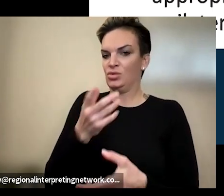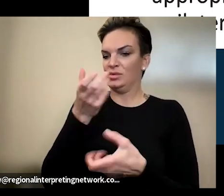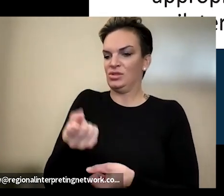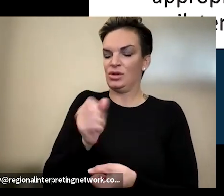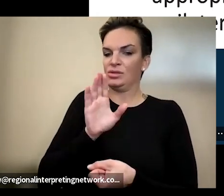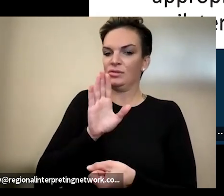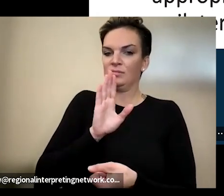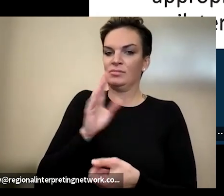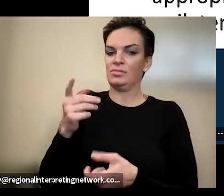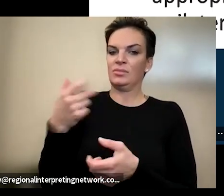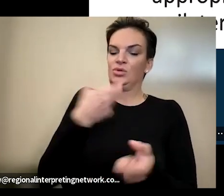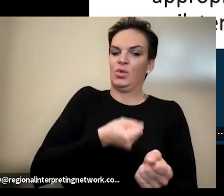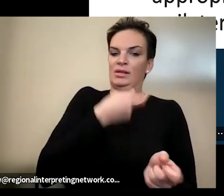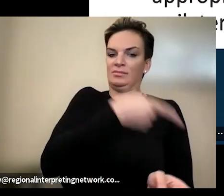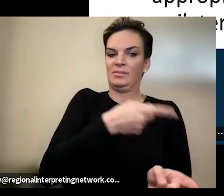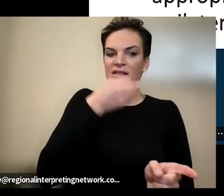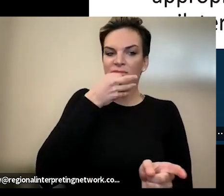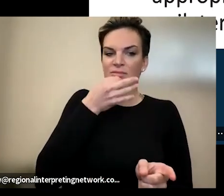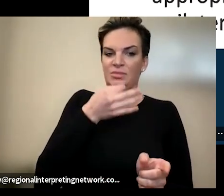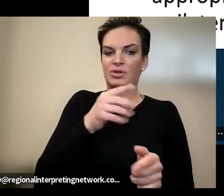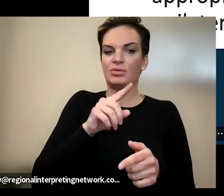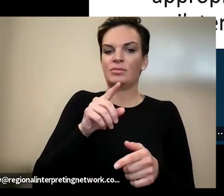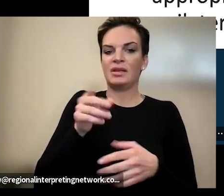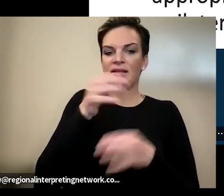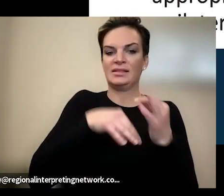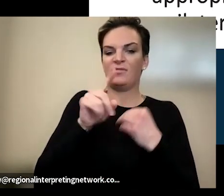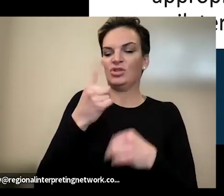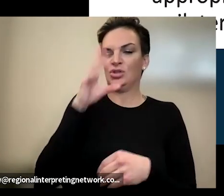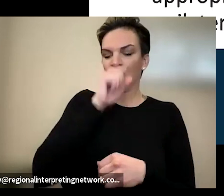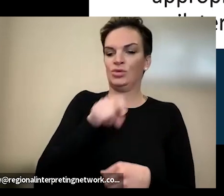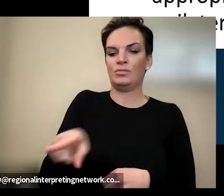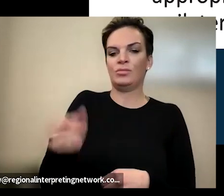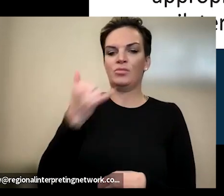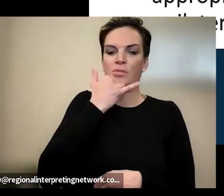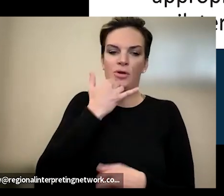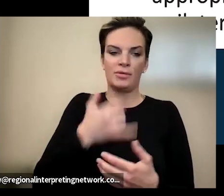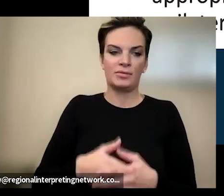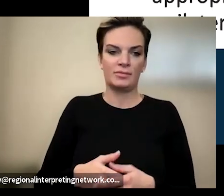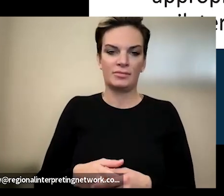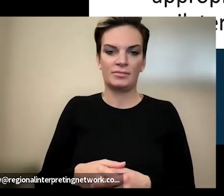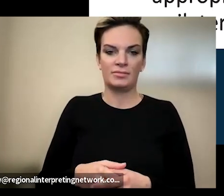when appropriate, rather than assuming that their voices will be heard as unilateral